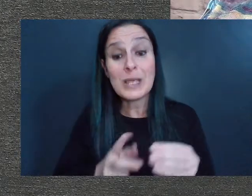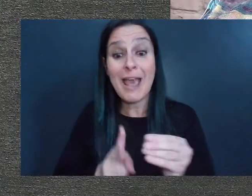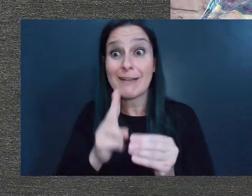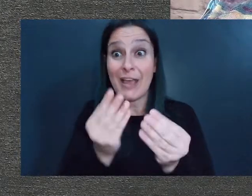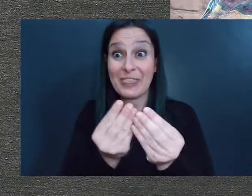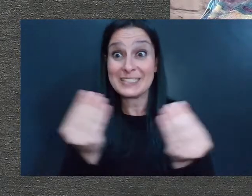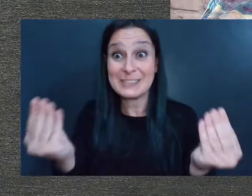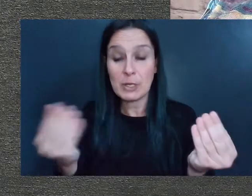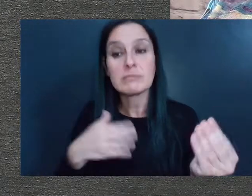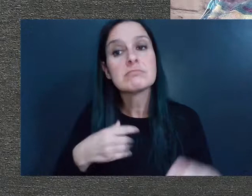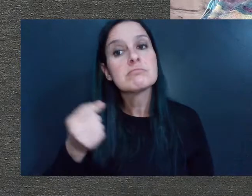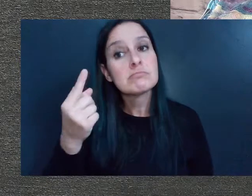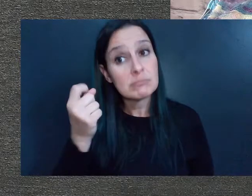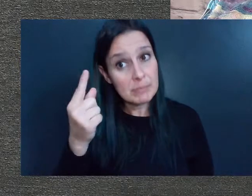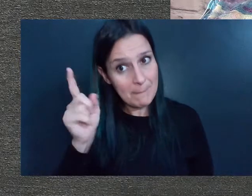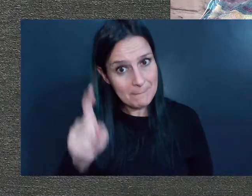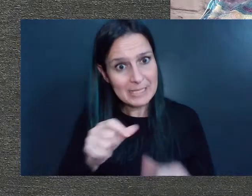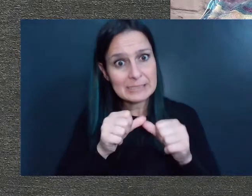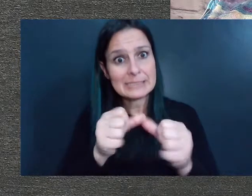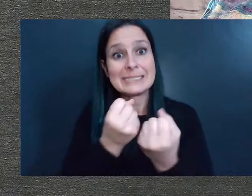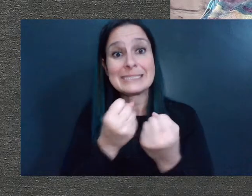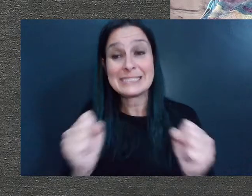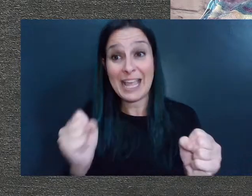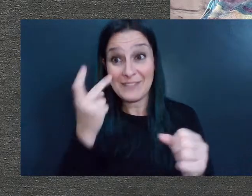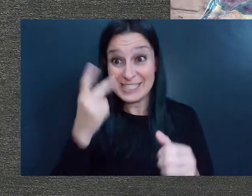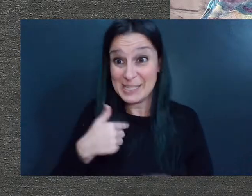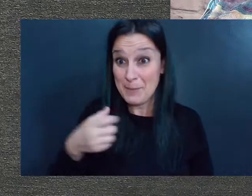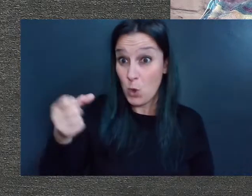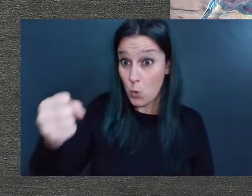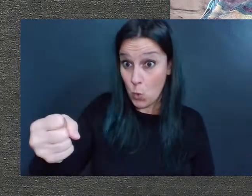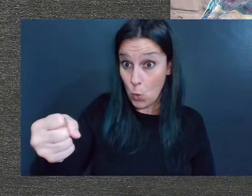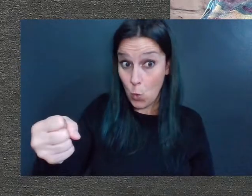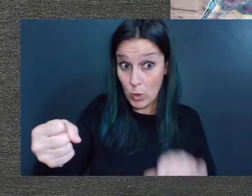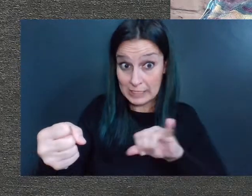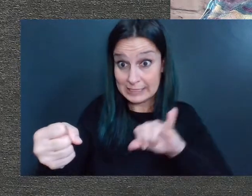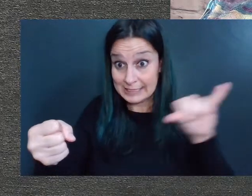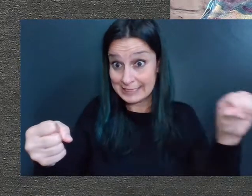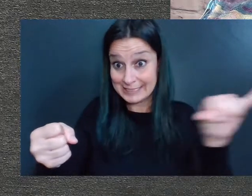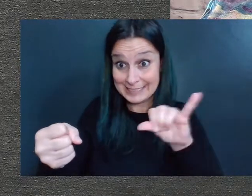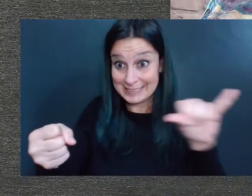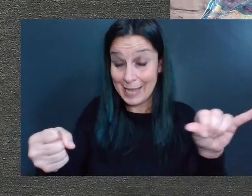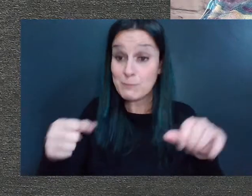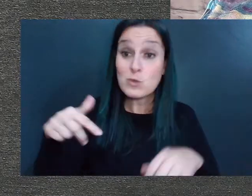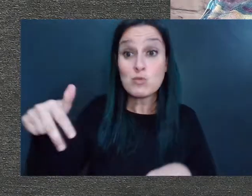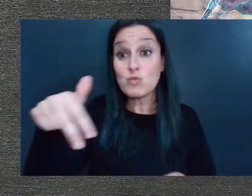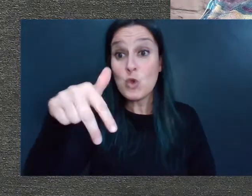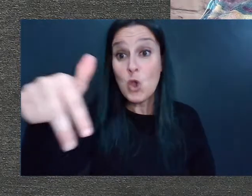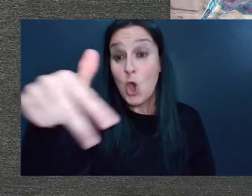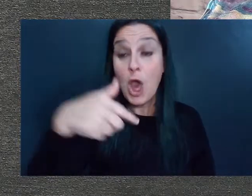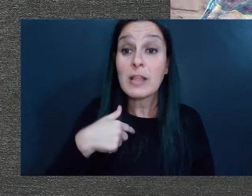You have to use scissors safely. Do you see the way I'm holding them? You want to hold them whenever you're walking with them or carrying them